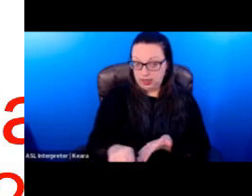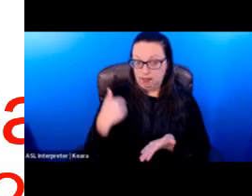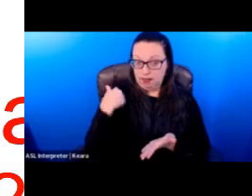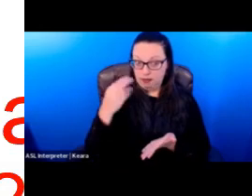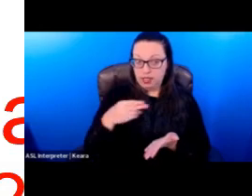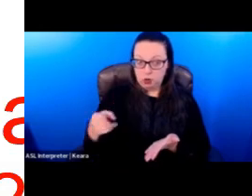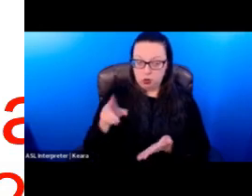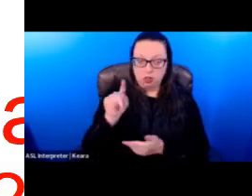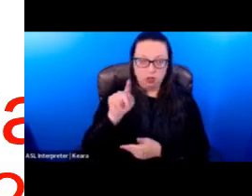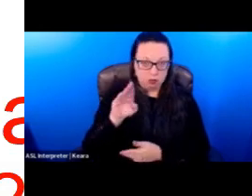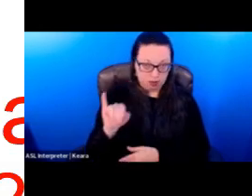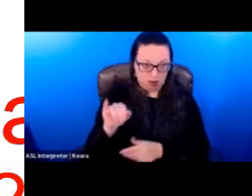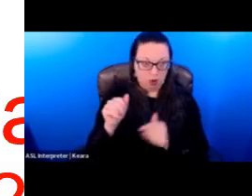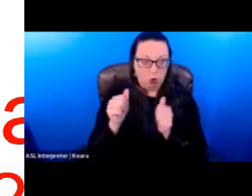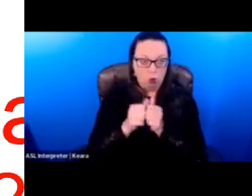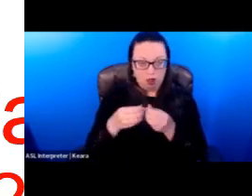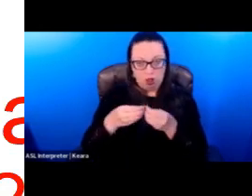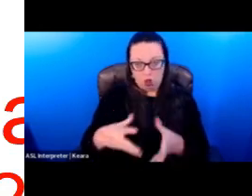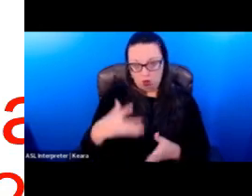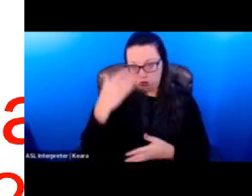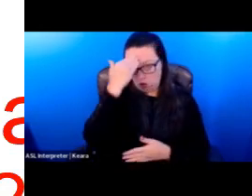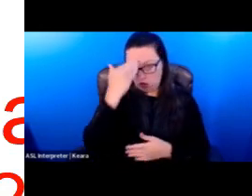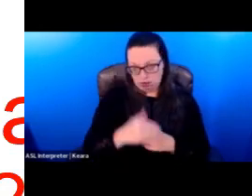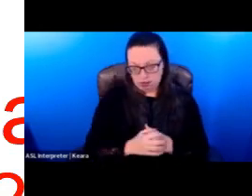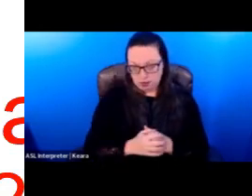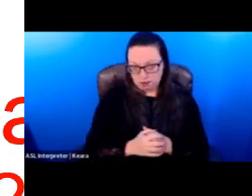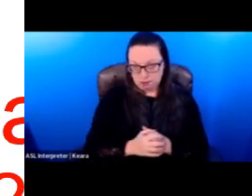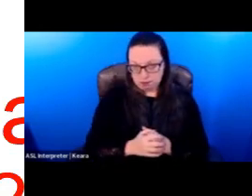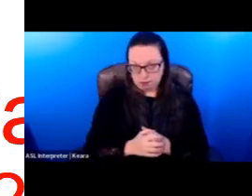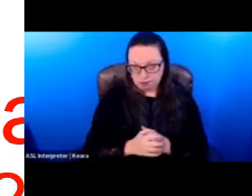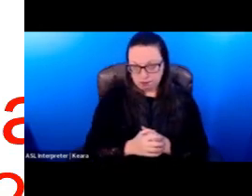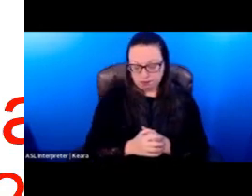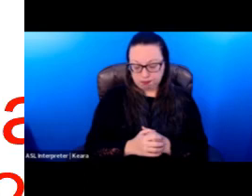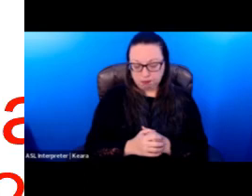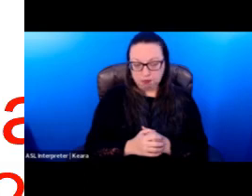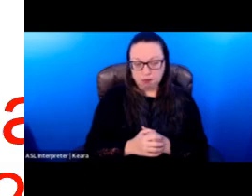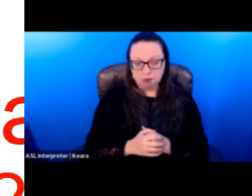of TBI, with loss of consciousness, and remembering again that our screener has a